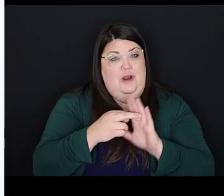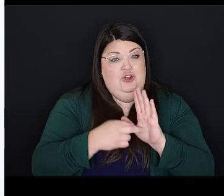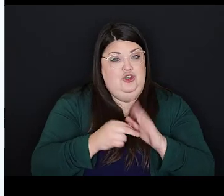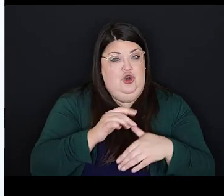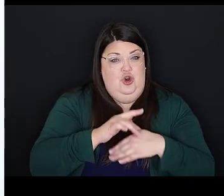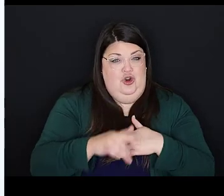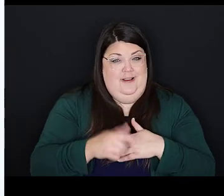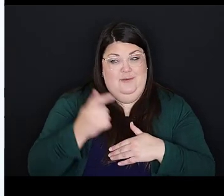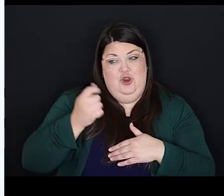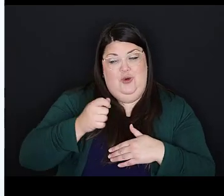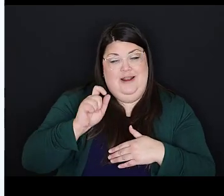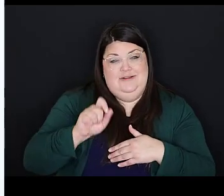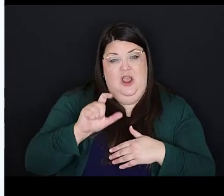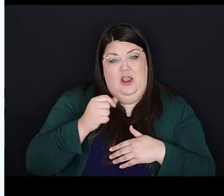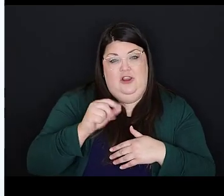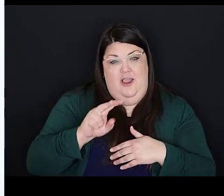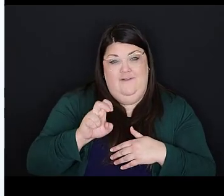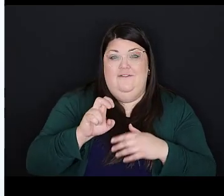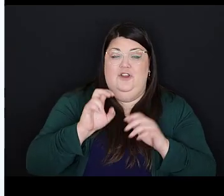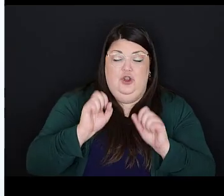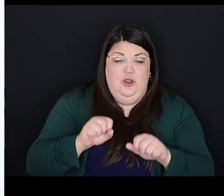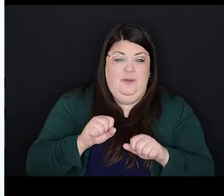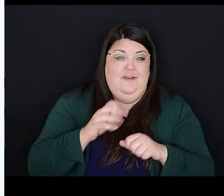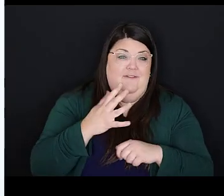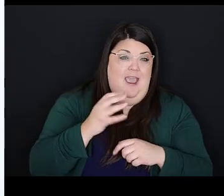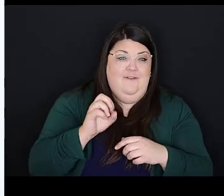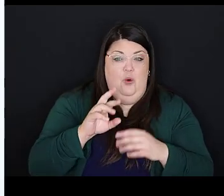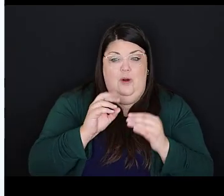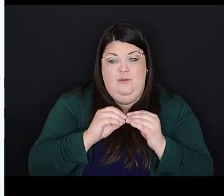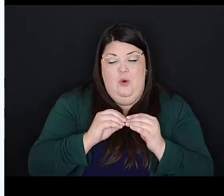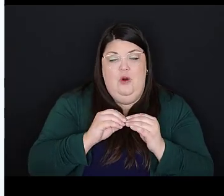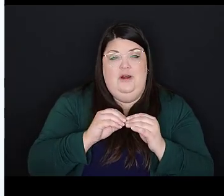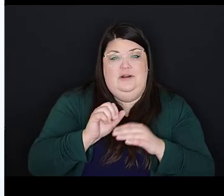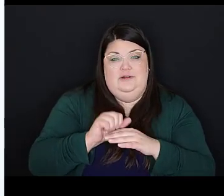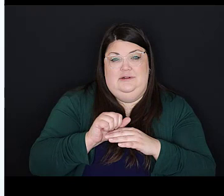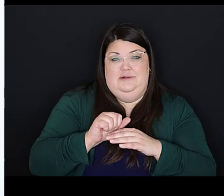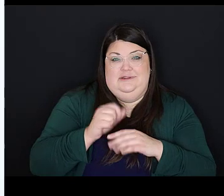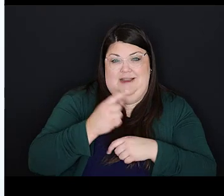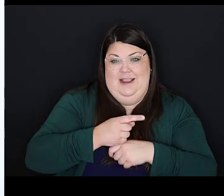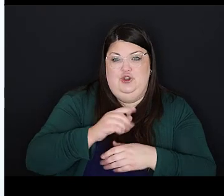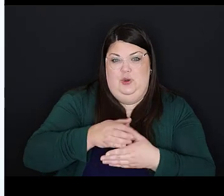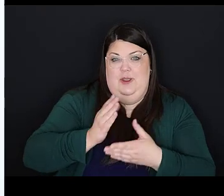take five or more business days to complete. Submit early. Don’t wait until the last day